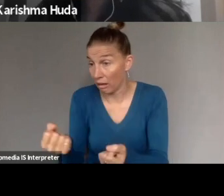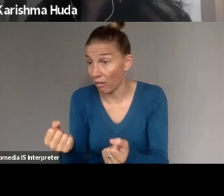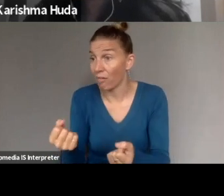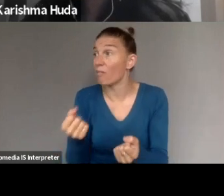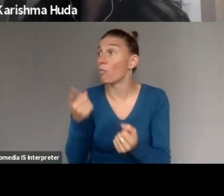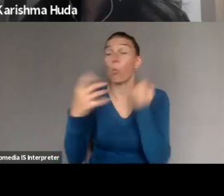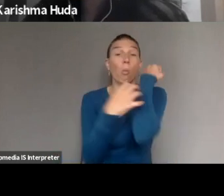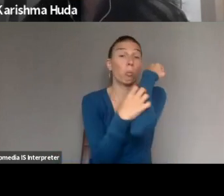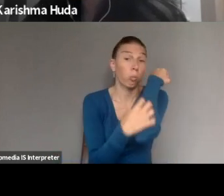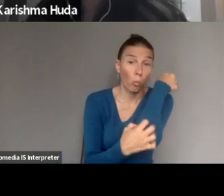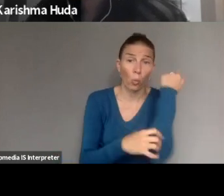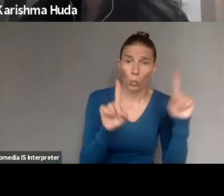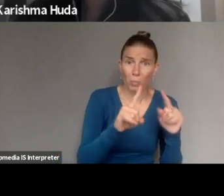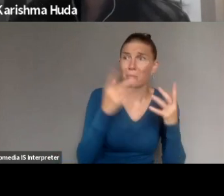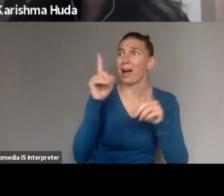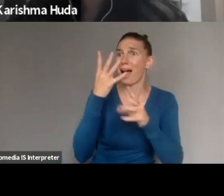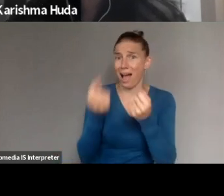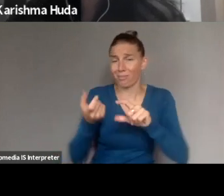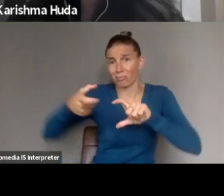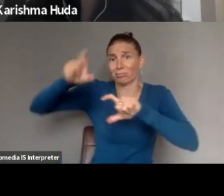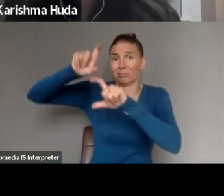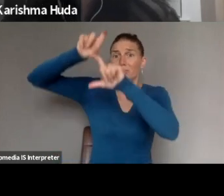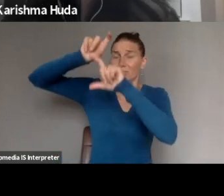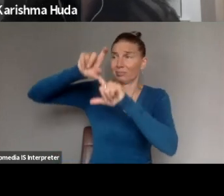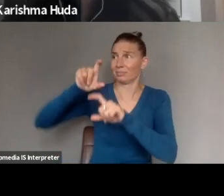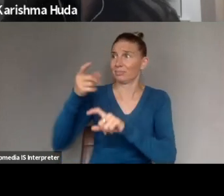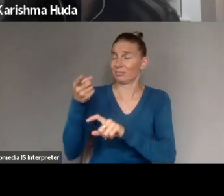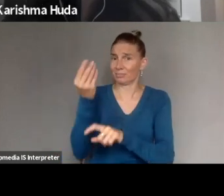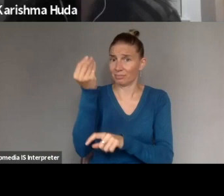Rather, we need to move towards more disability sensitive data